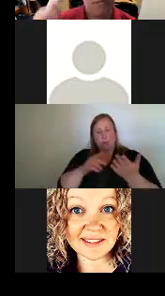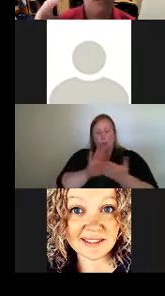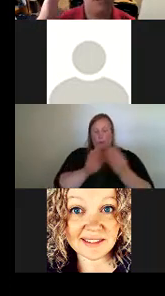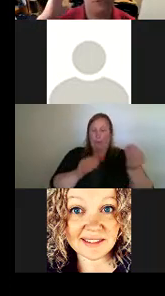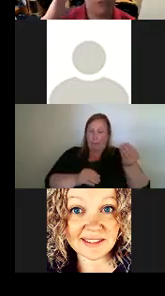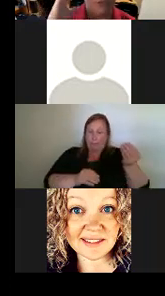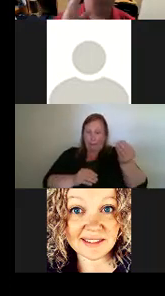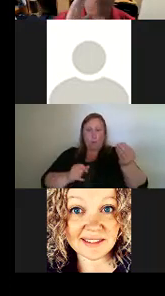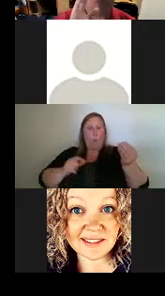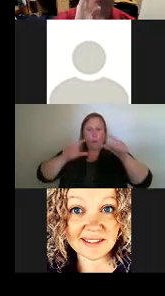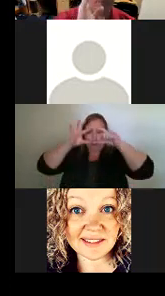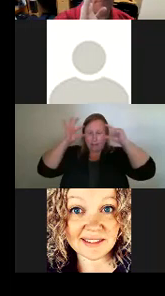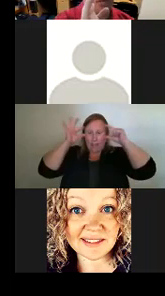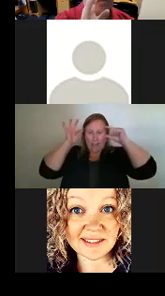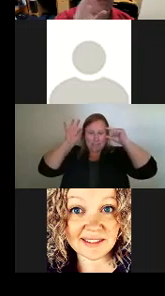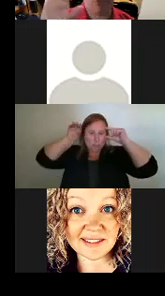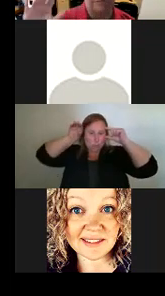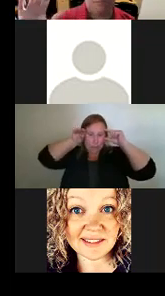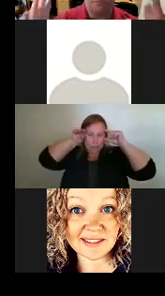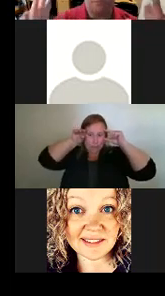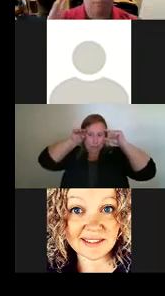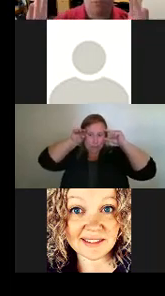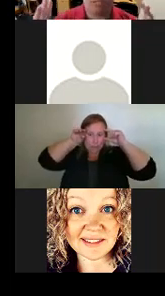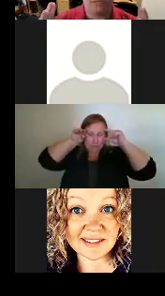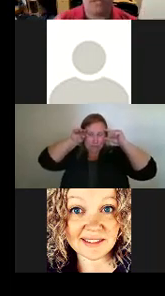YOU COULD LOOK AT CERTAIN PORTIONS OF TEXT.